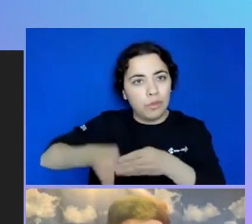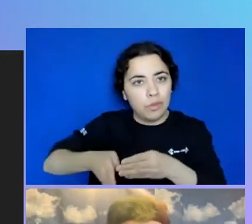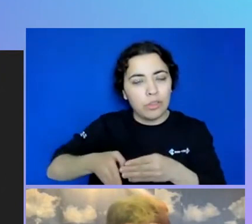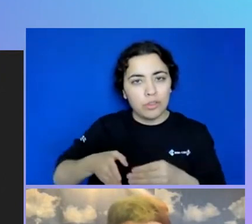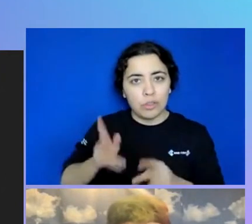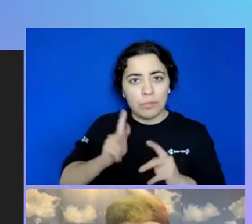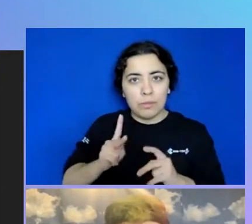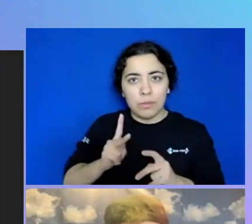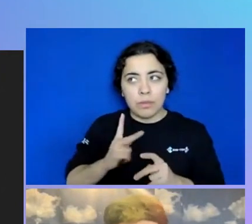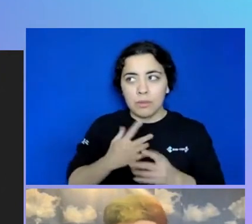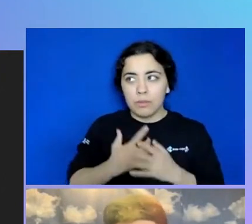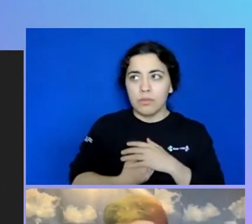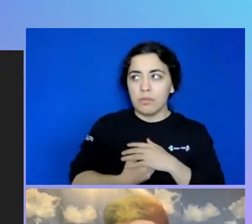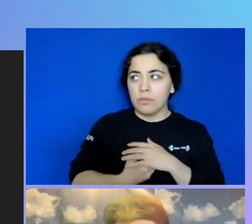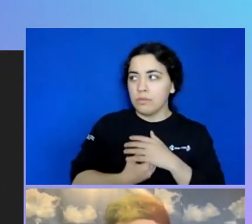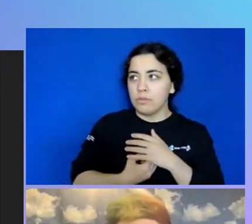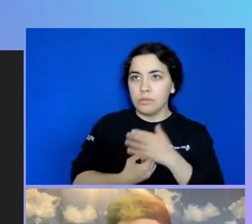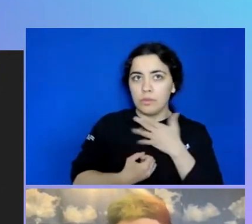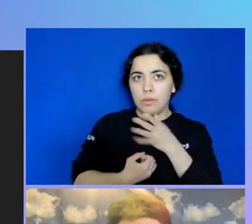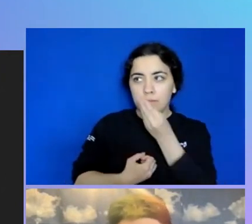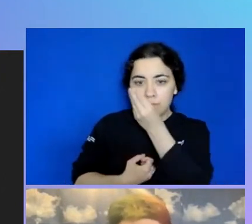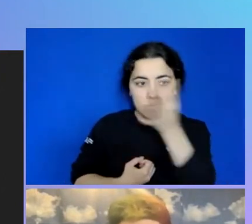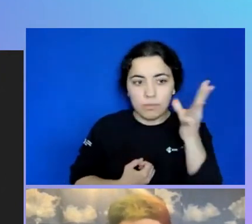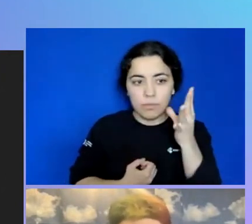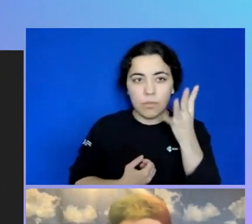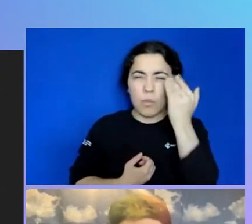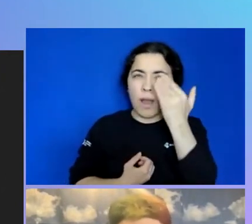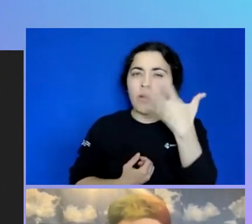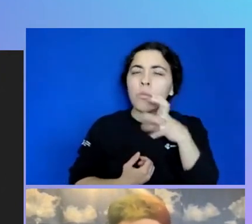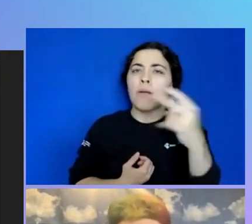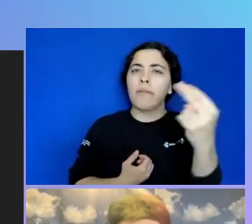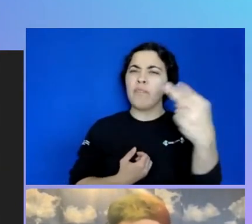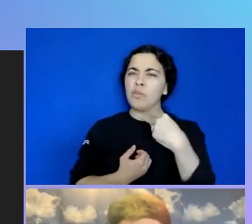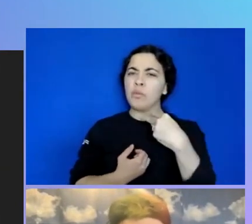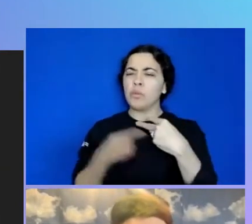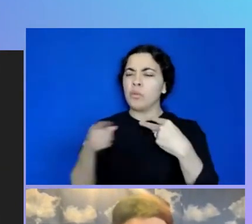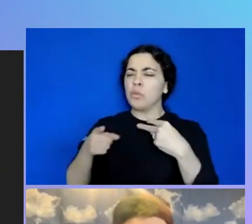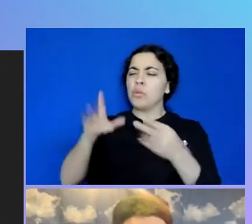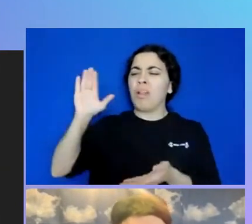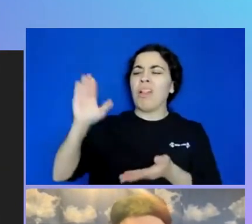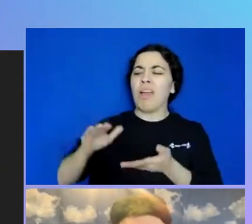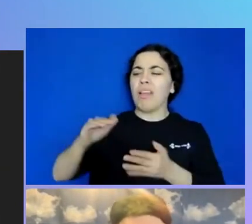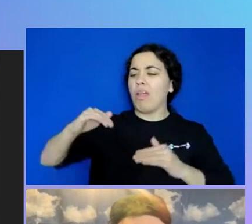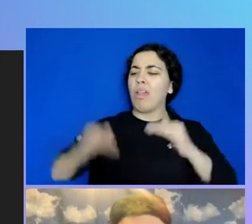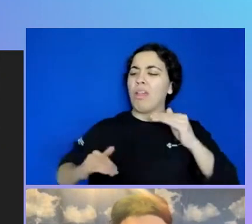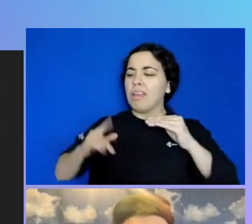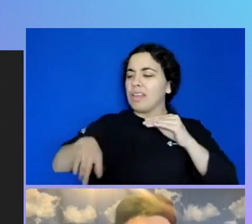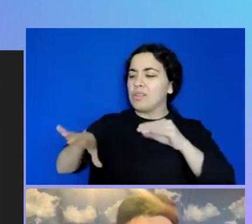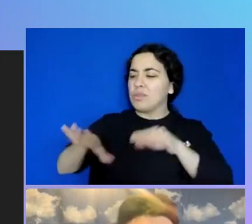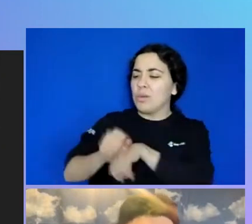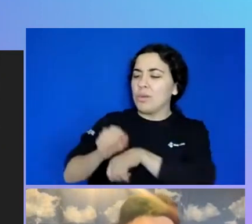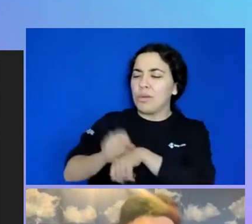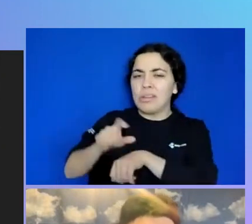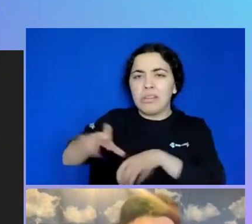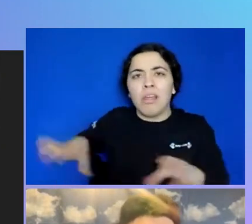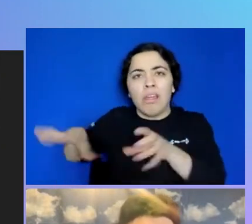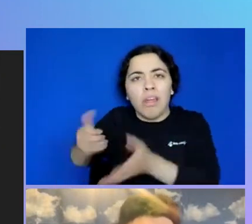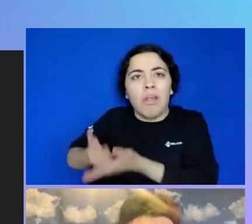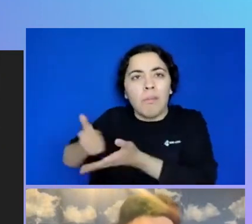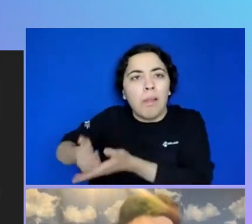less capable. And when we talk